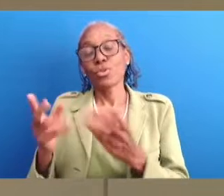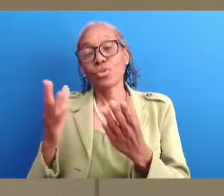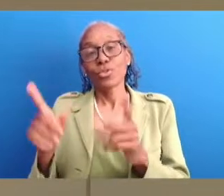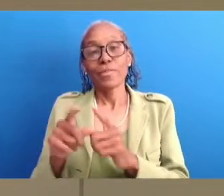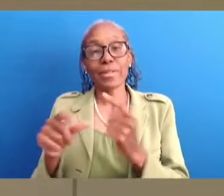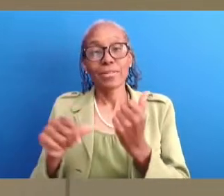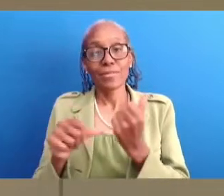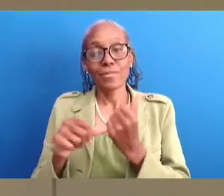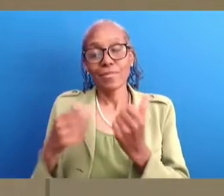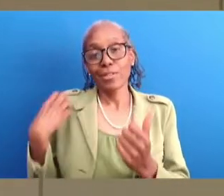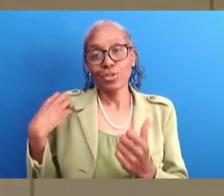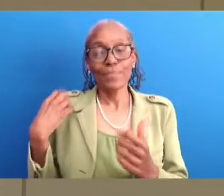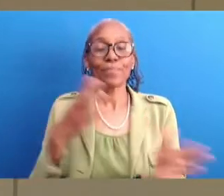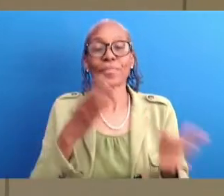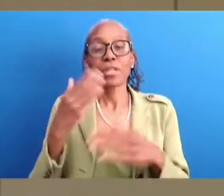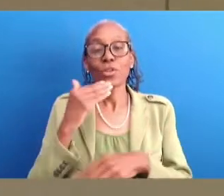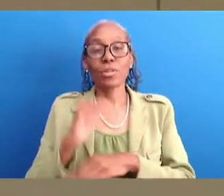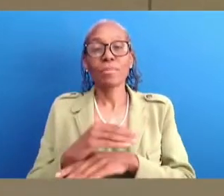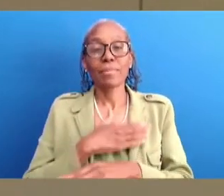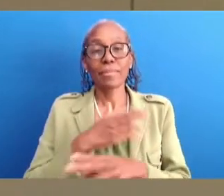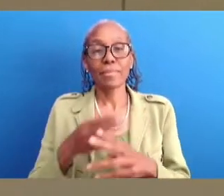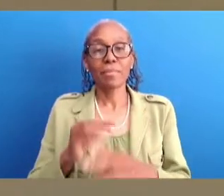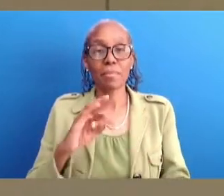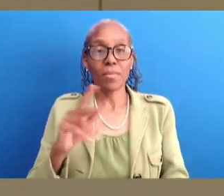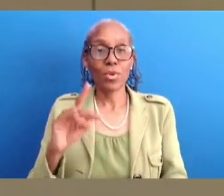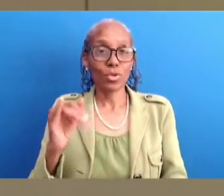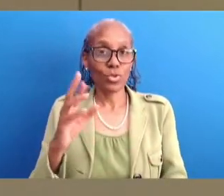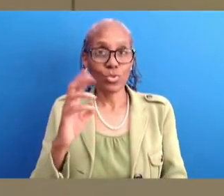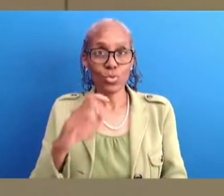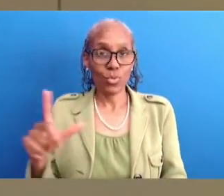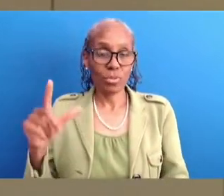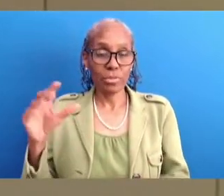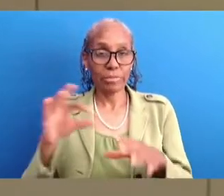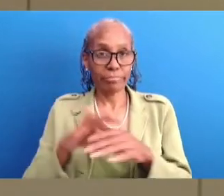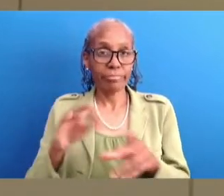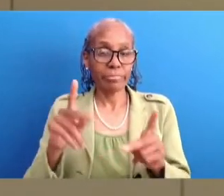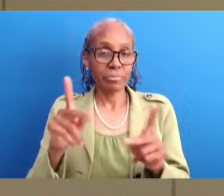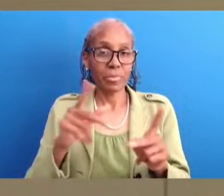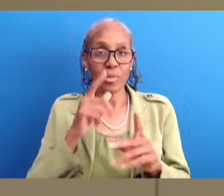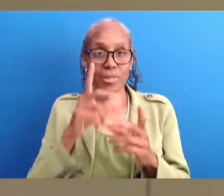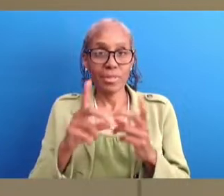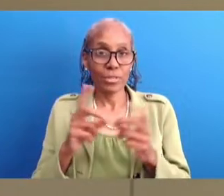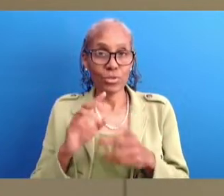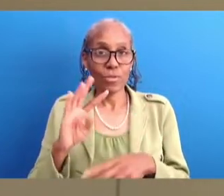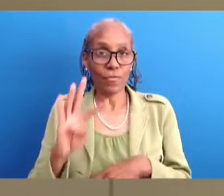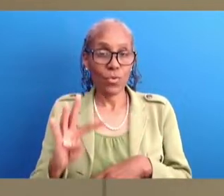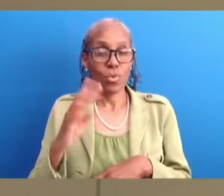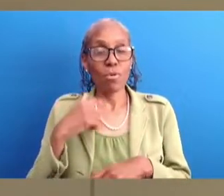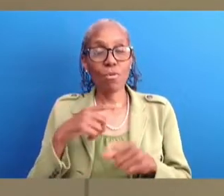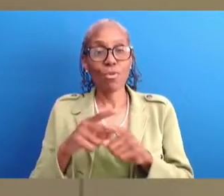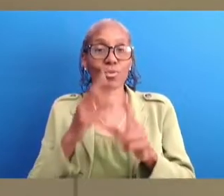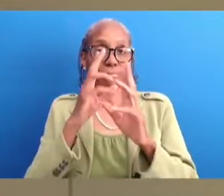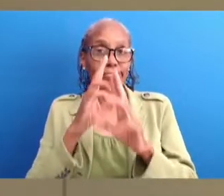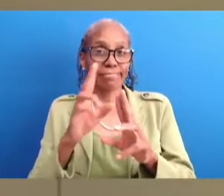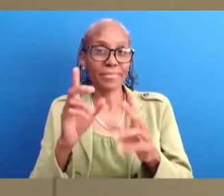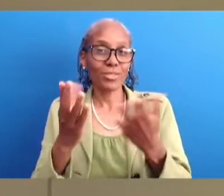COMMISSIONER AT-LARGE AND I ALSO